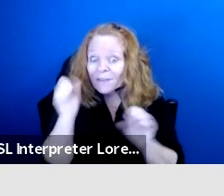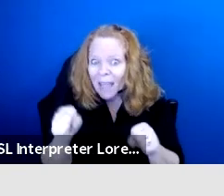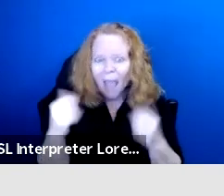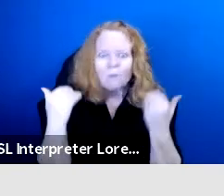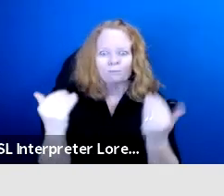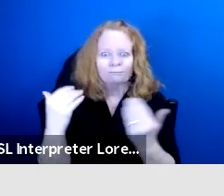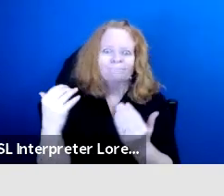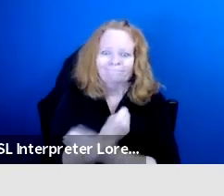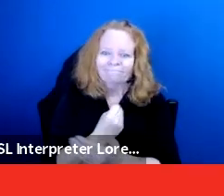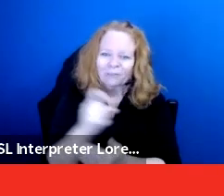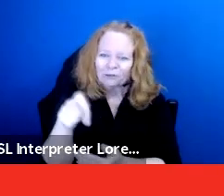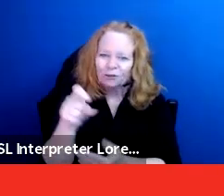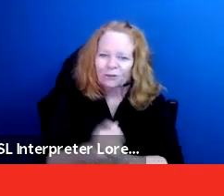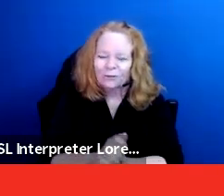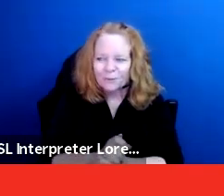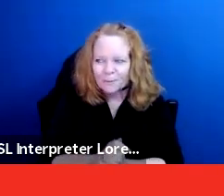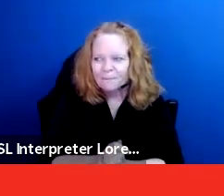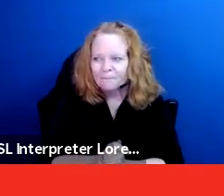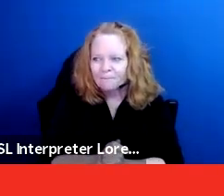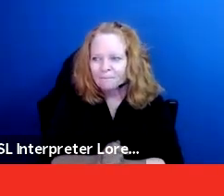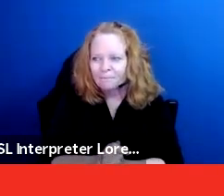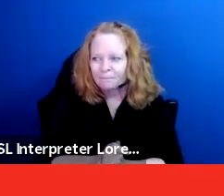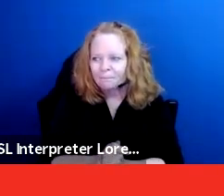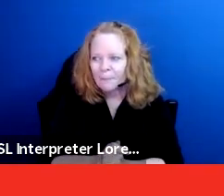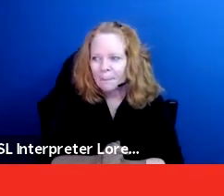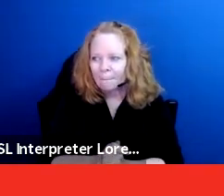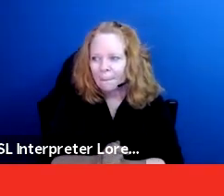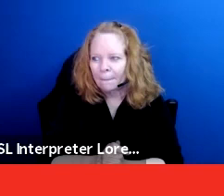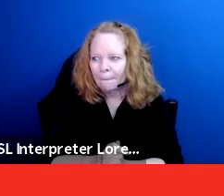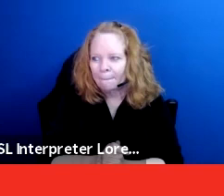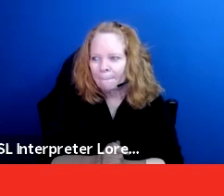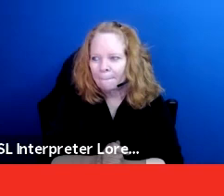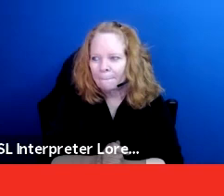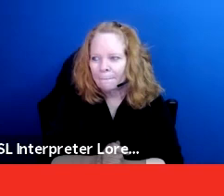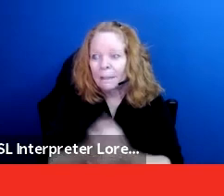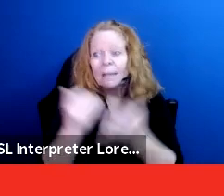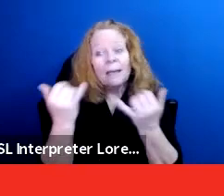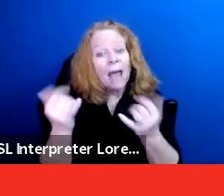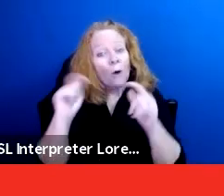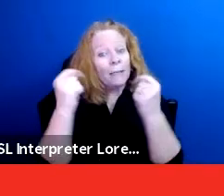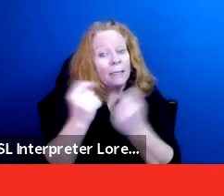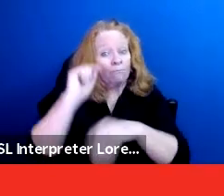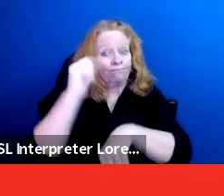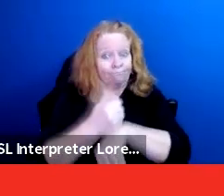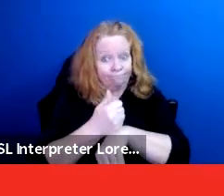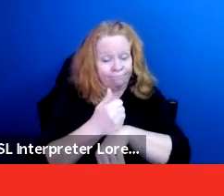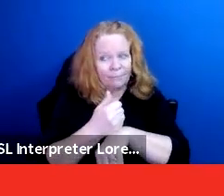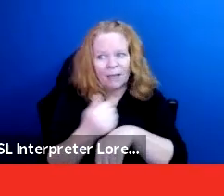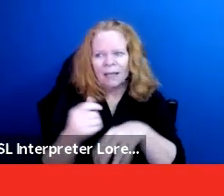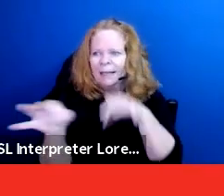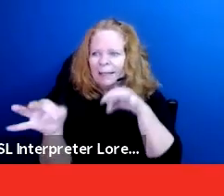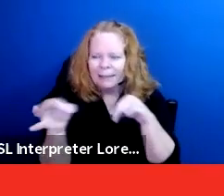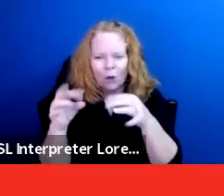possible so once you have your team together you need to Define what this project is actually going